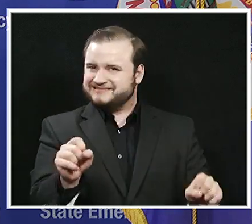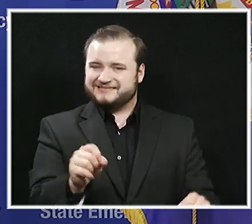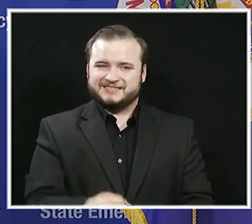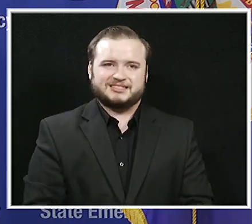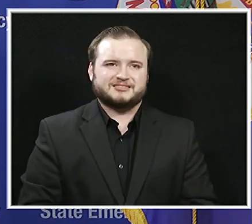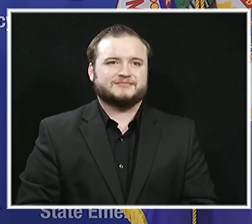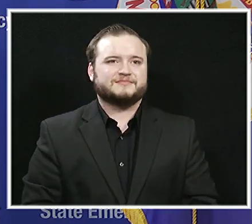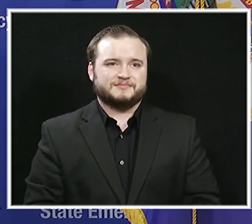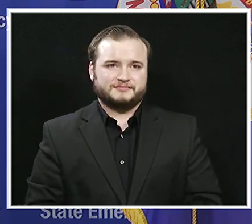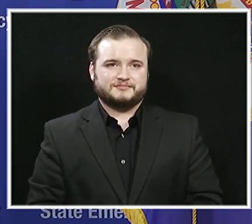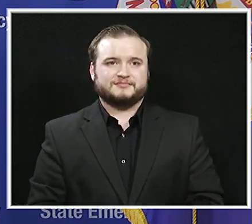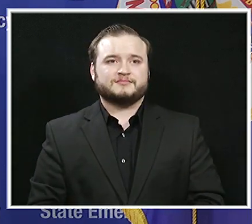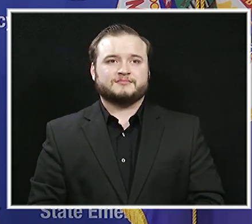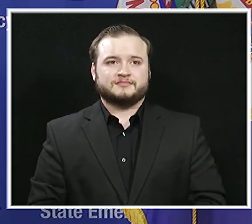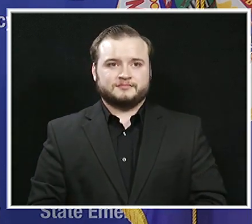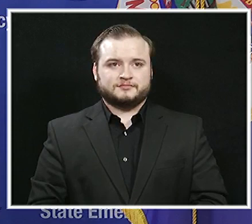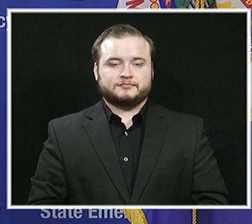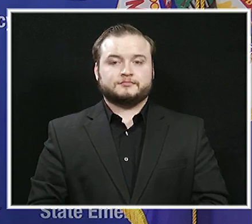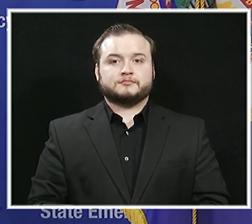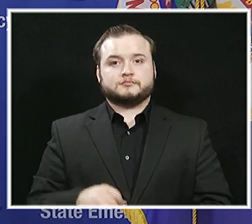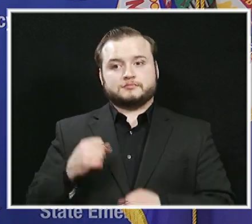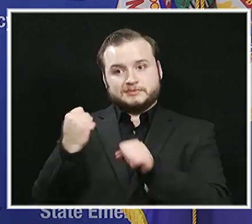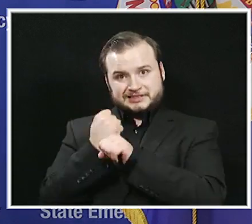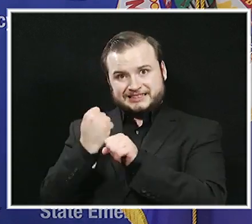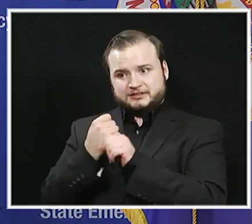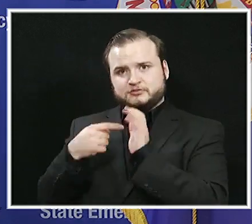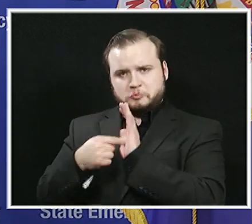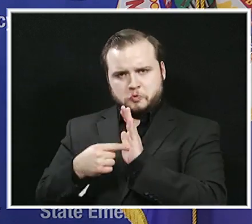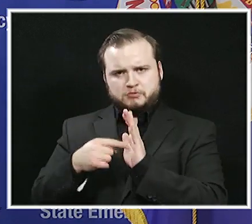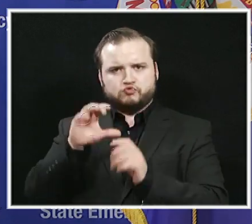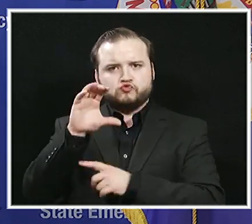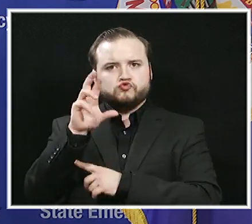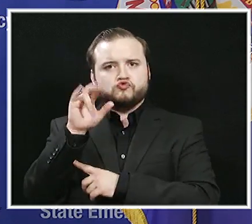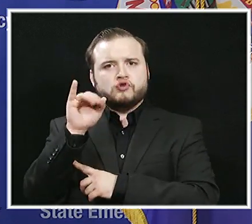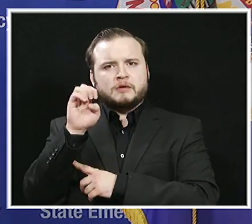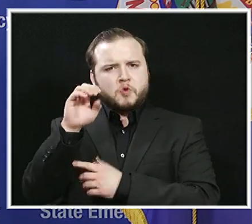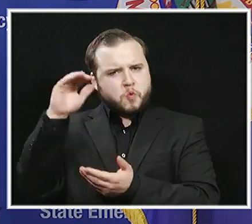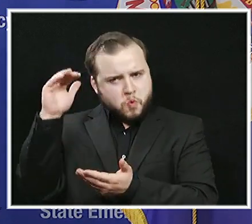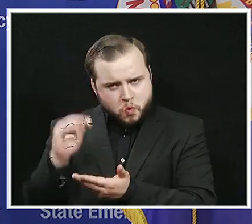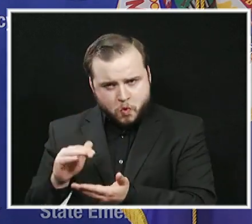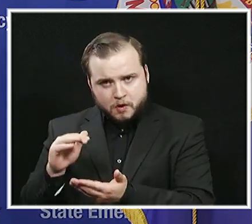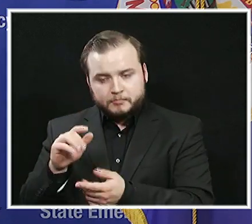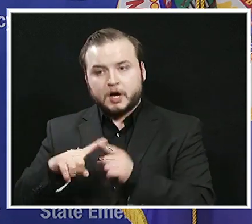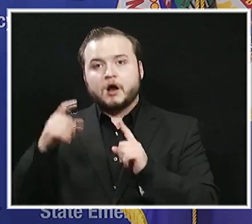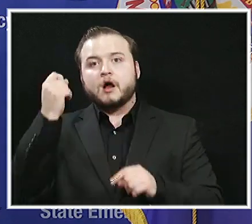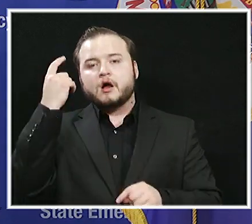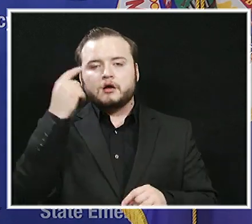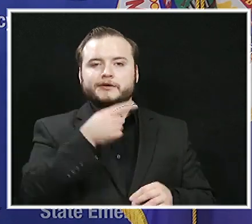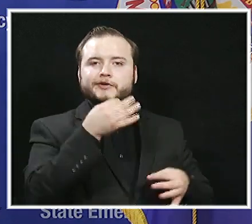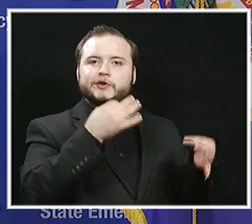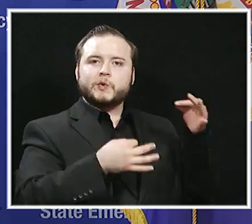release. We also have, I heard this statistic the other day, crimes are down but there's